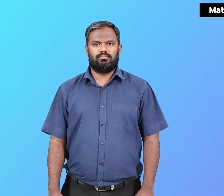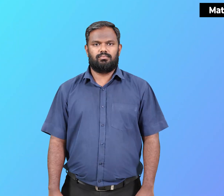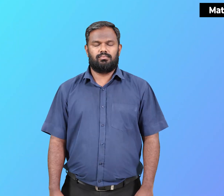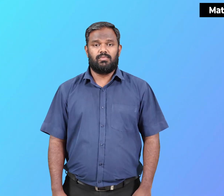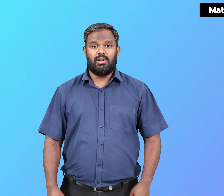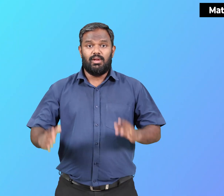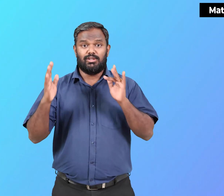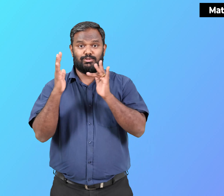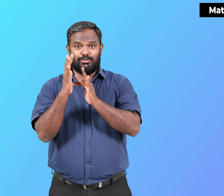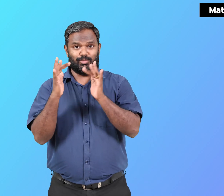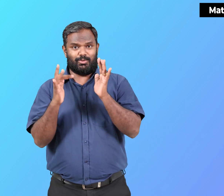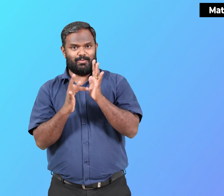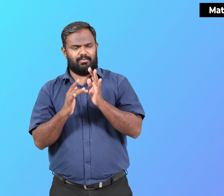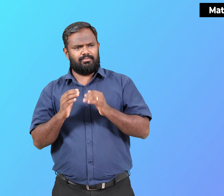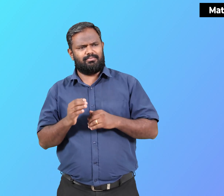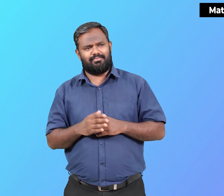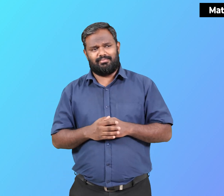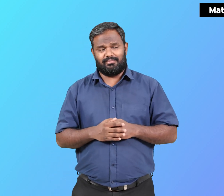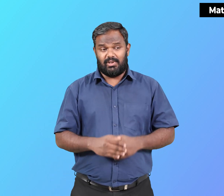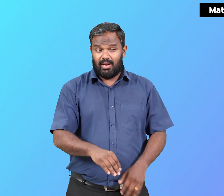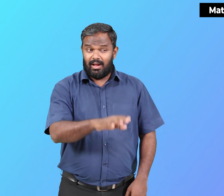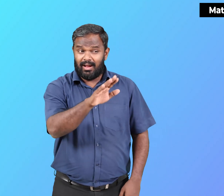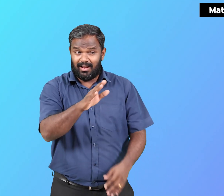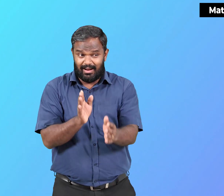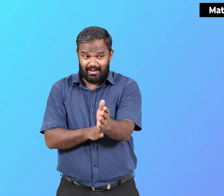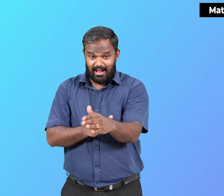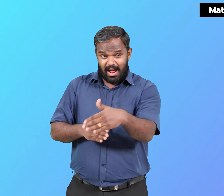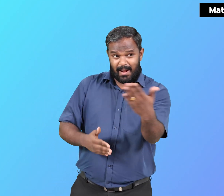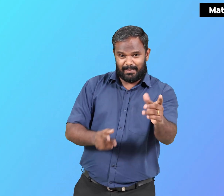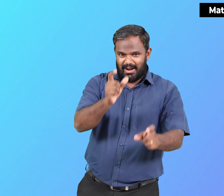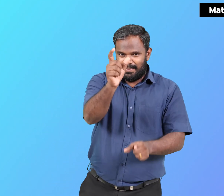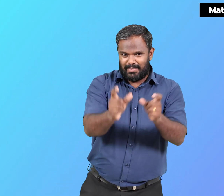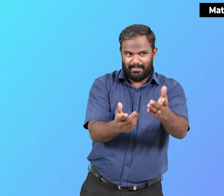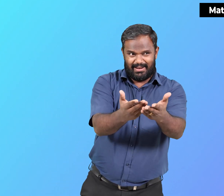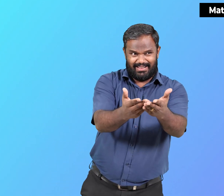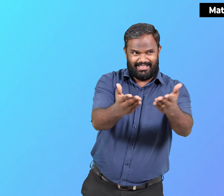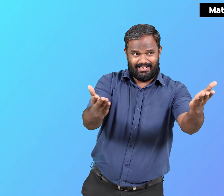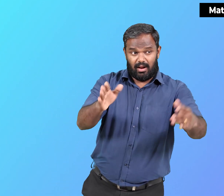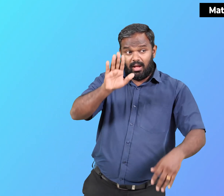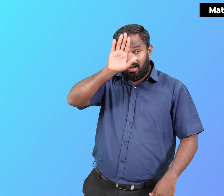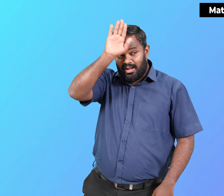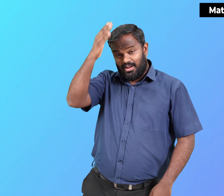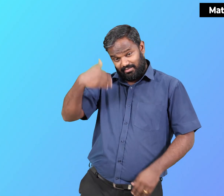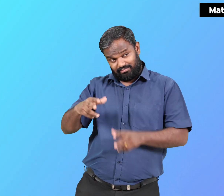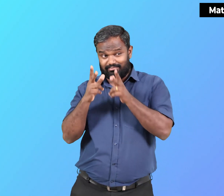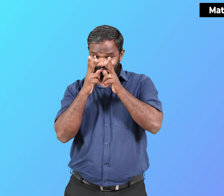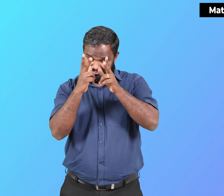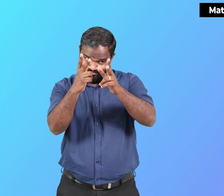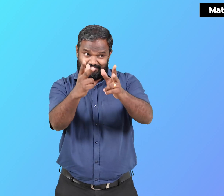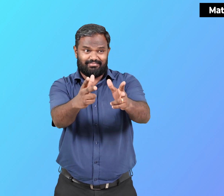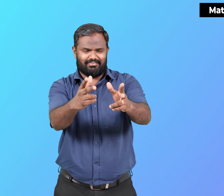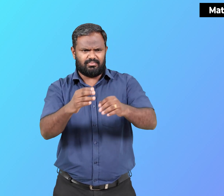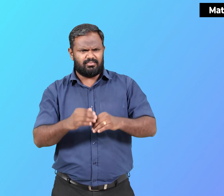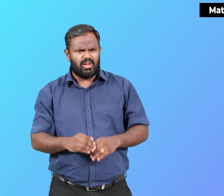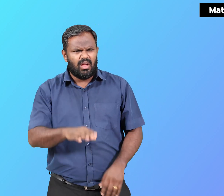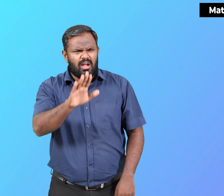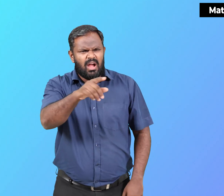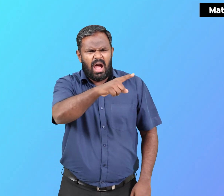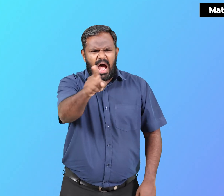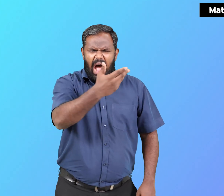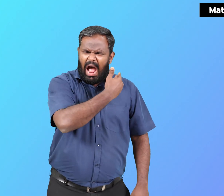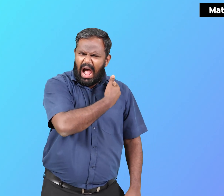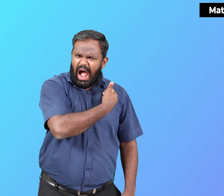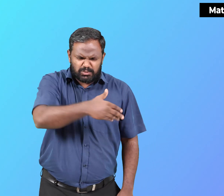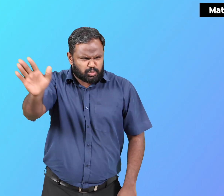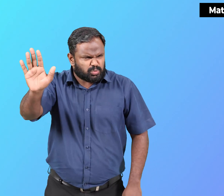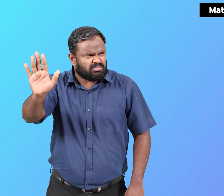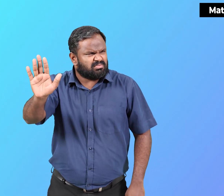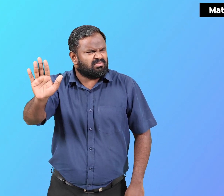“Then the king will say to the people on his left, ‘Get away from me.